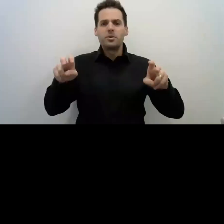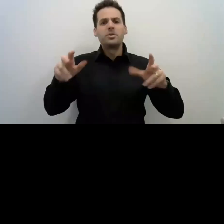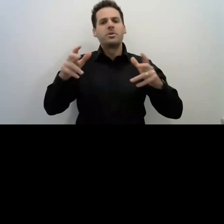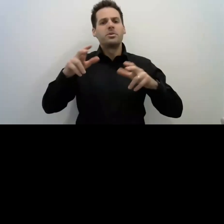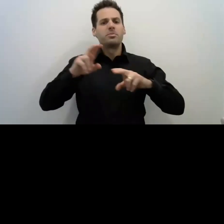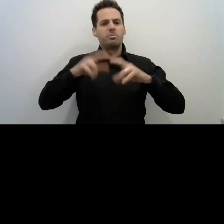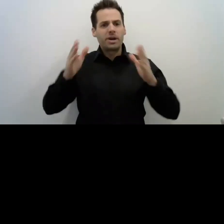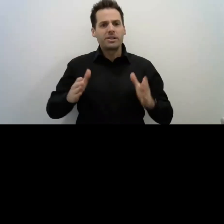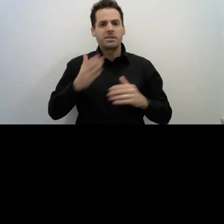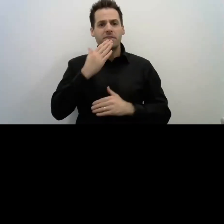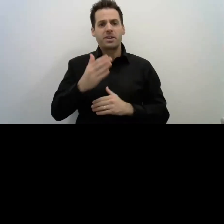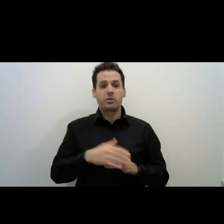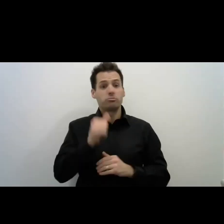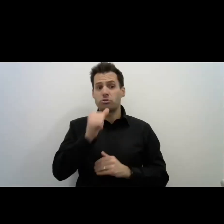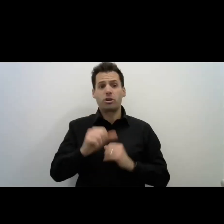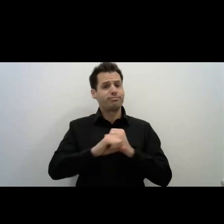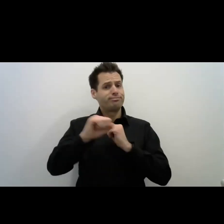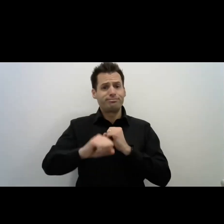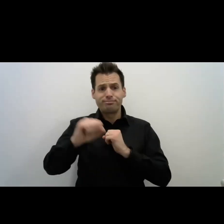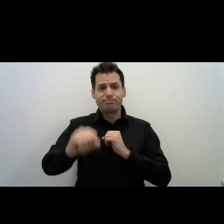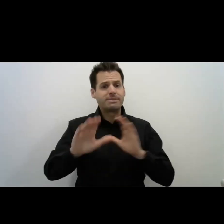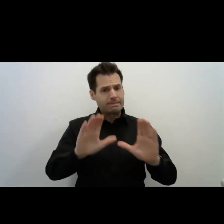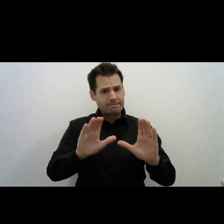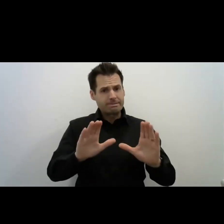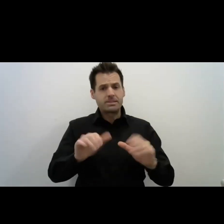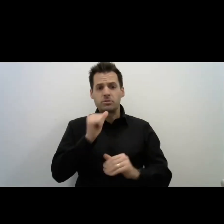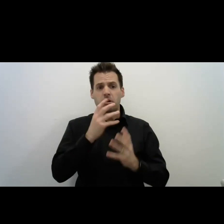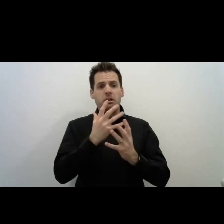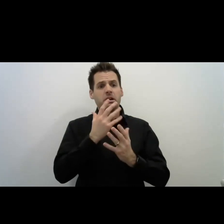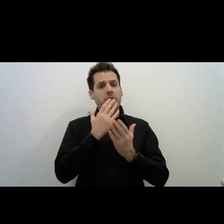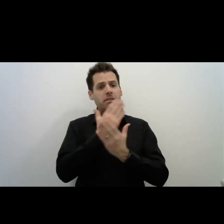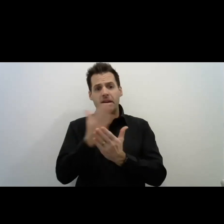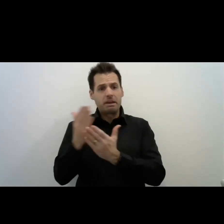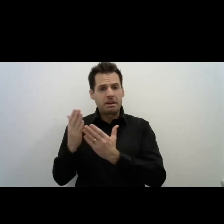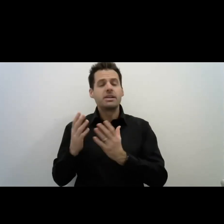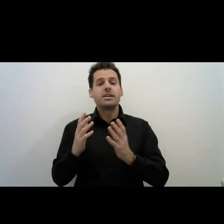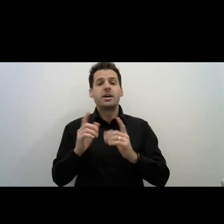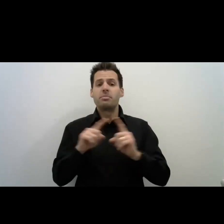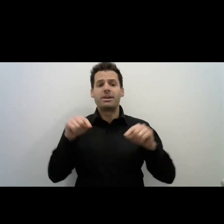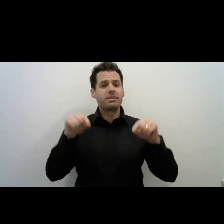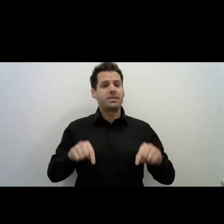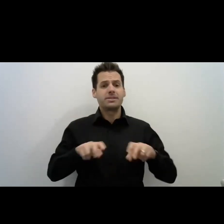lot of time with the individual thank yous but but you see from this panel how important it is